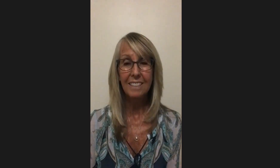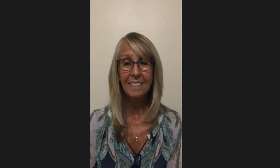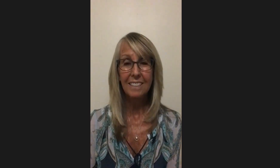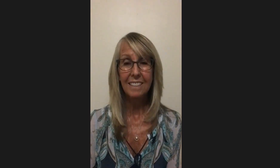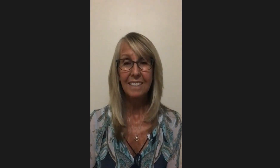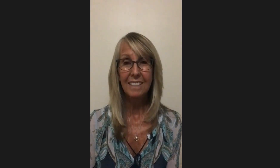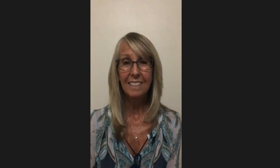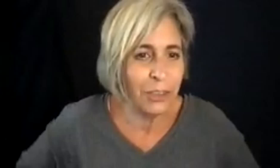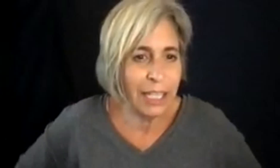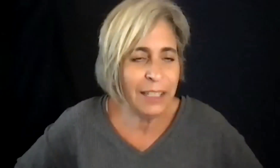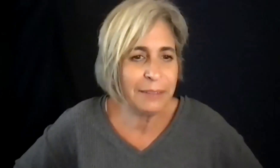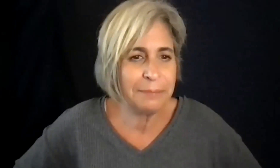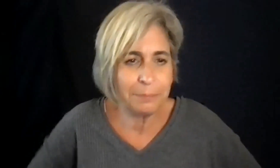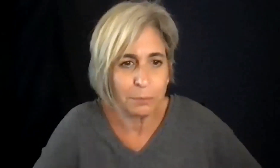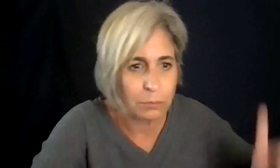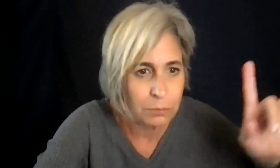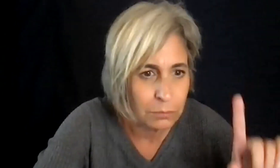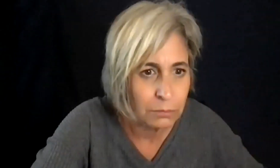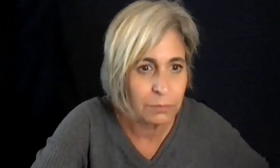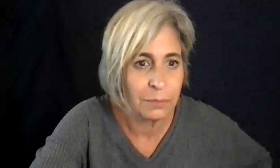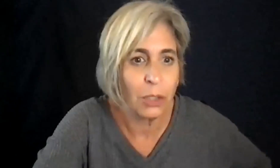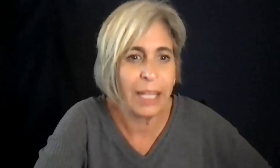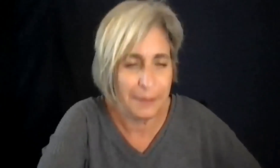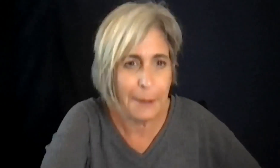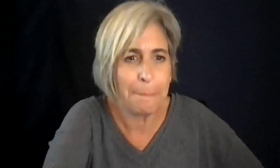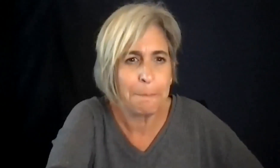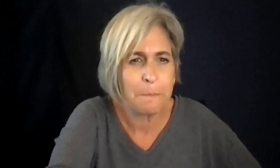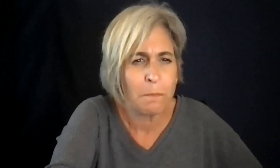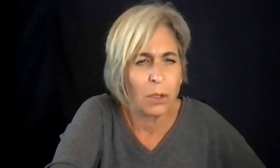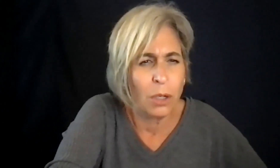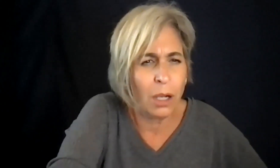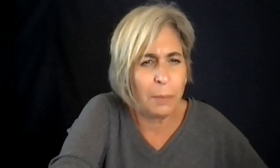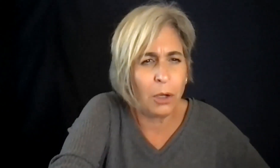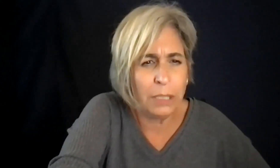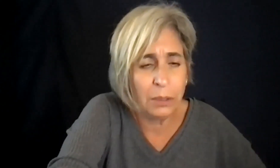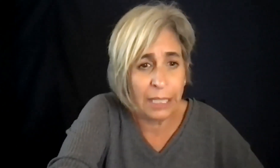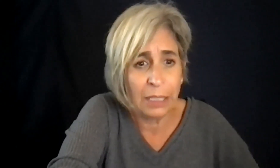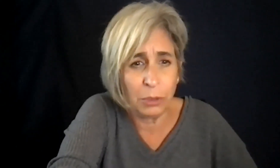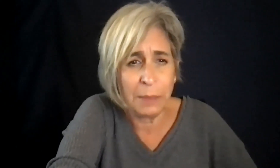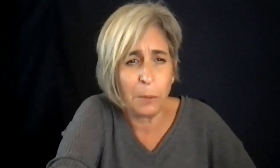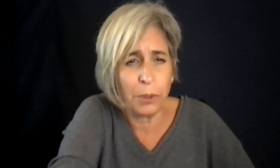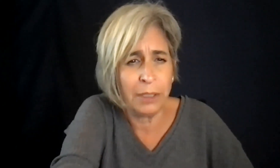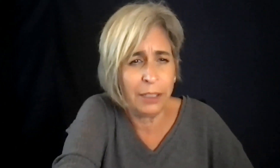Beth voicing for Mark: Okay, Okay, yep. Only thing that's really important